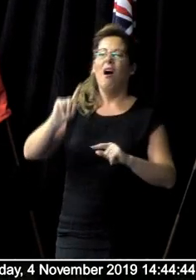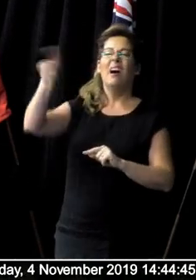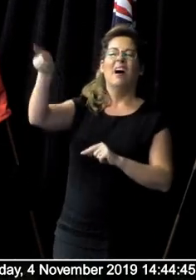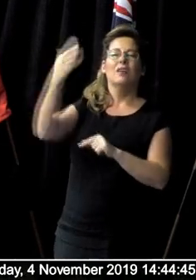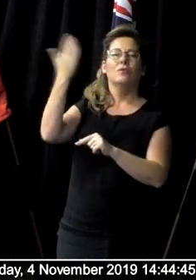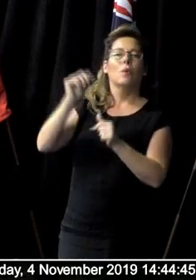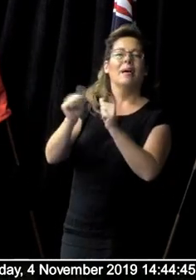Okay.